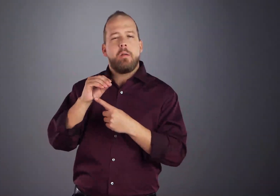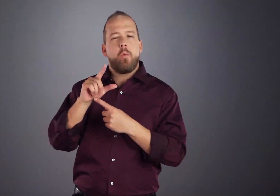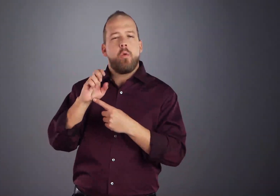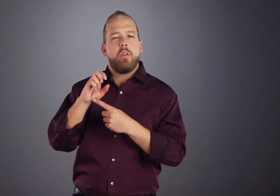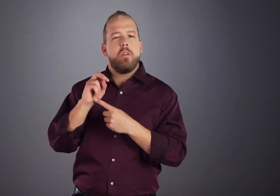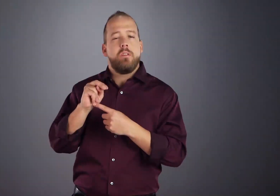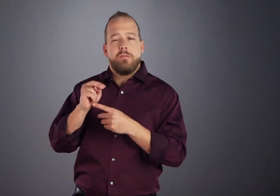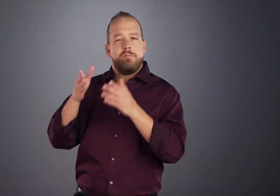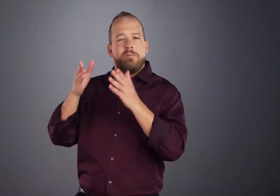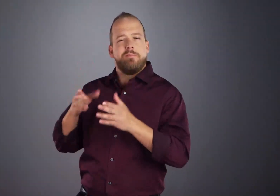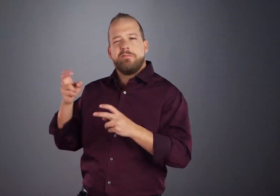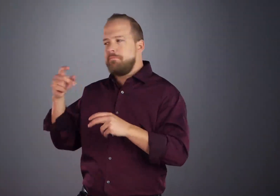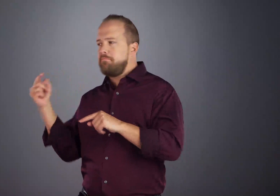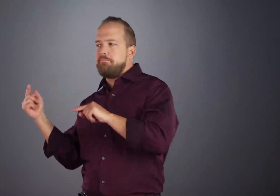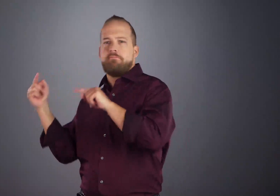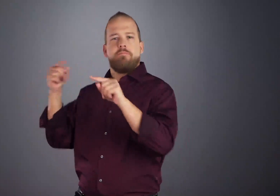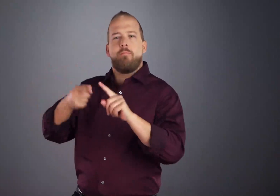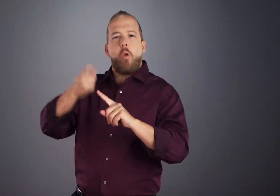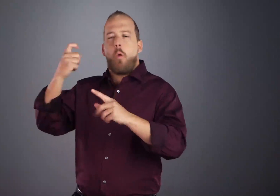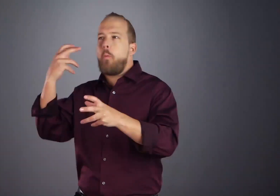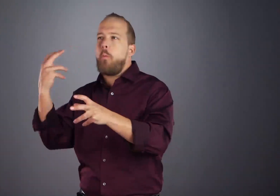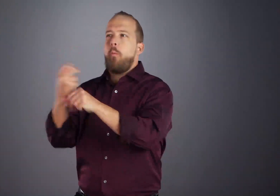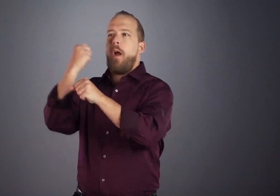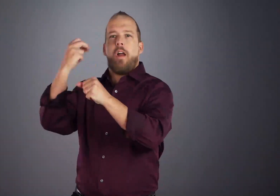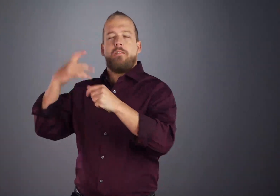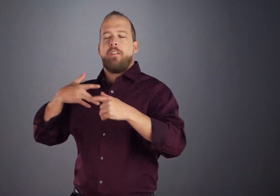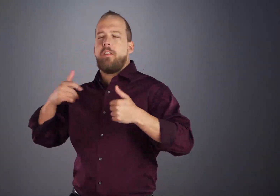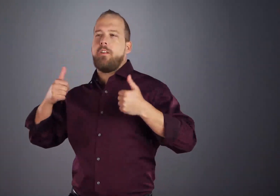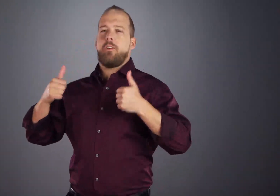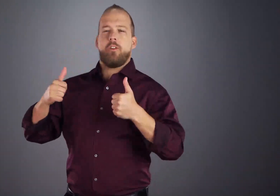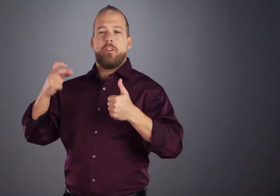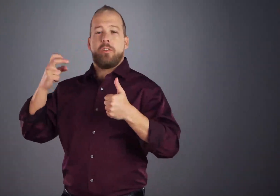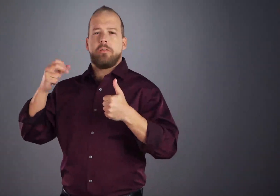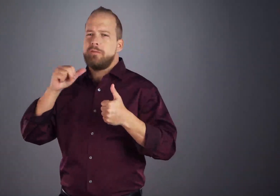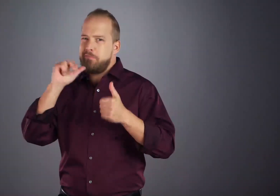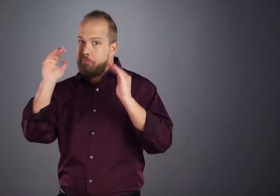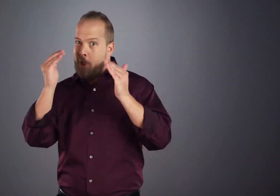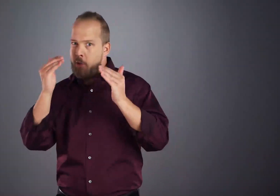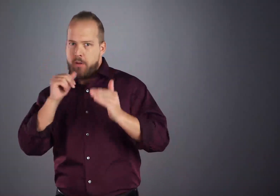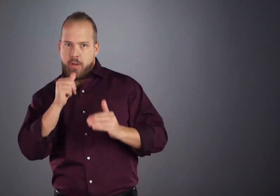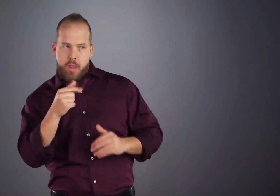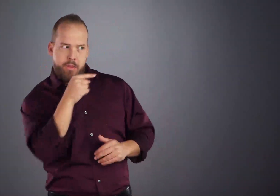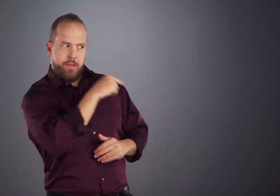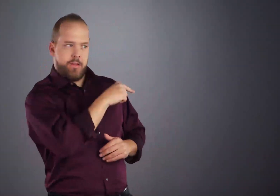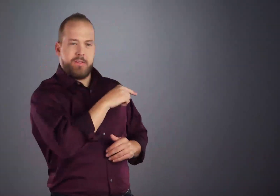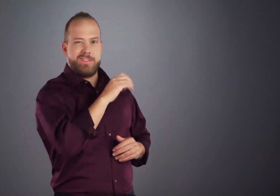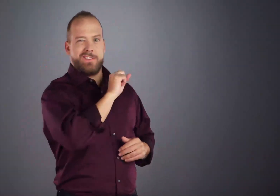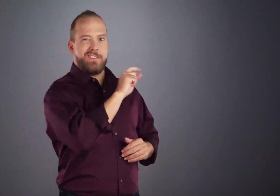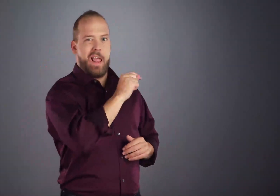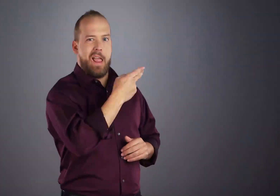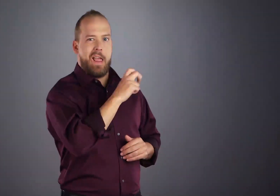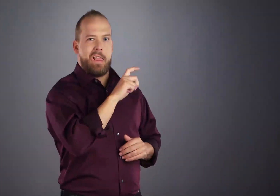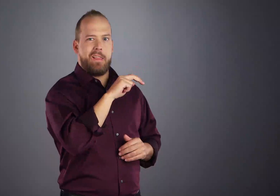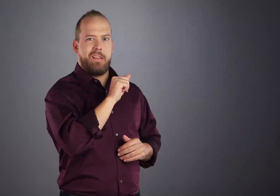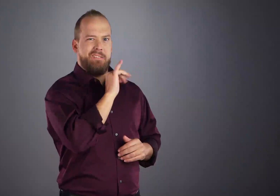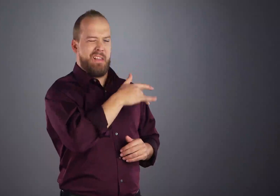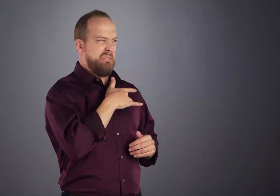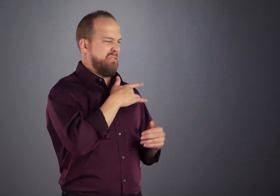I felt like Napoleon returning from Elba. No St. Helena for me!